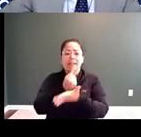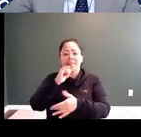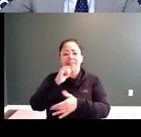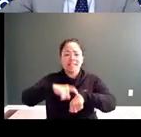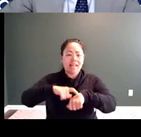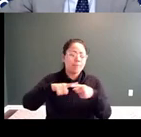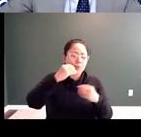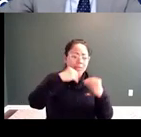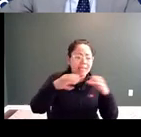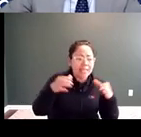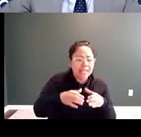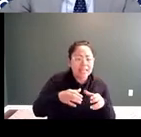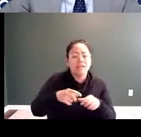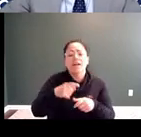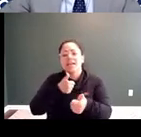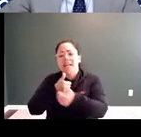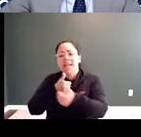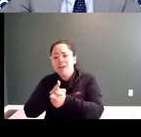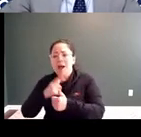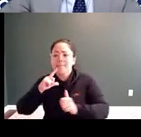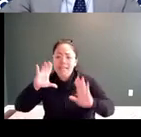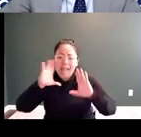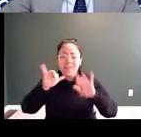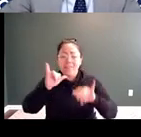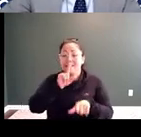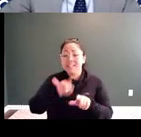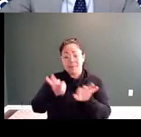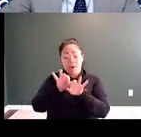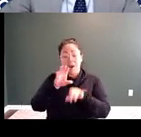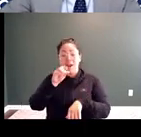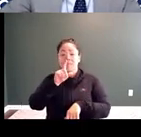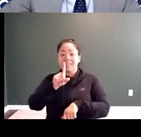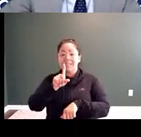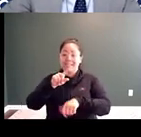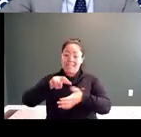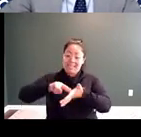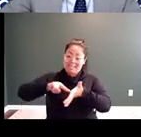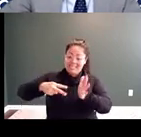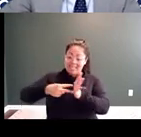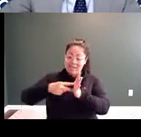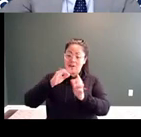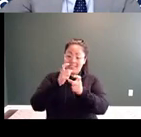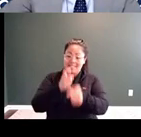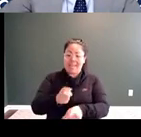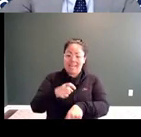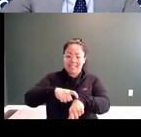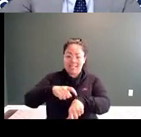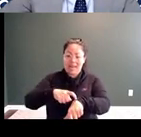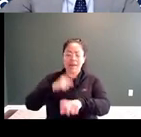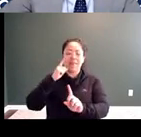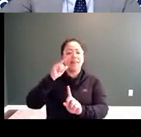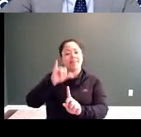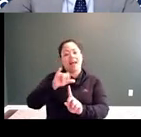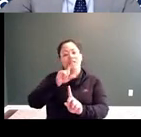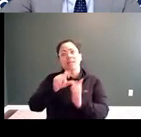to catch up, to say hello again, is important. And again, the intentionality of dedicating time to that, I think is what is so critical about that.